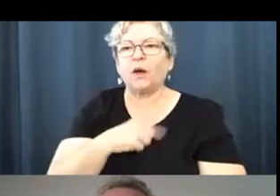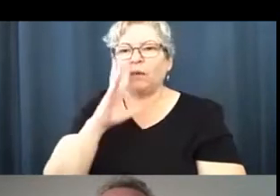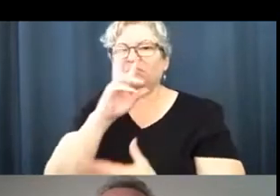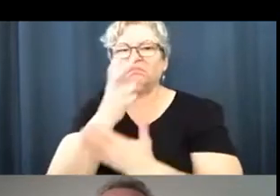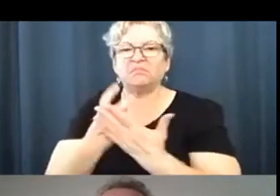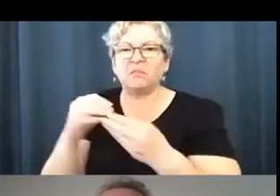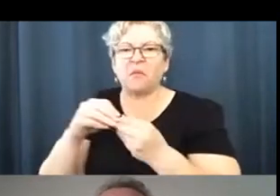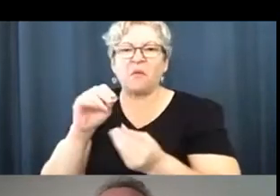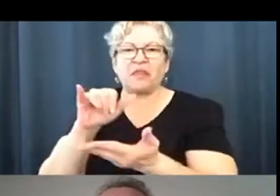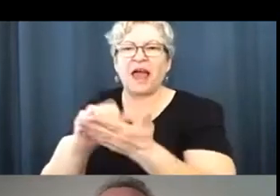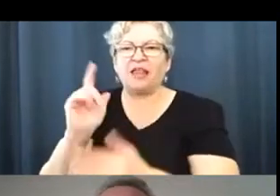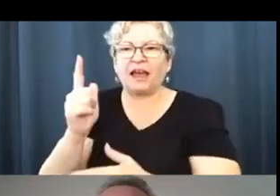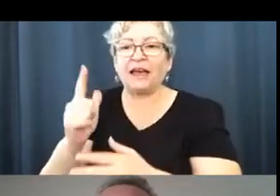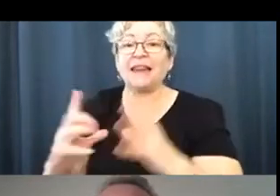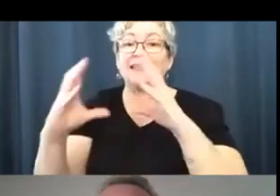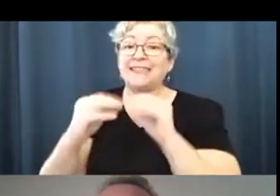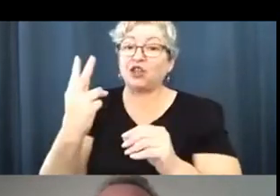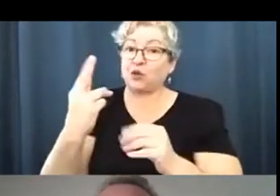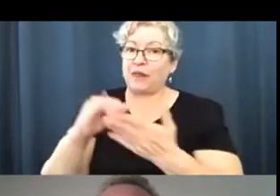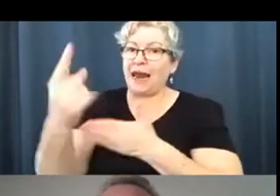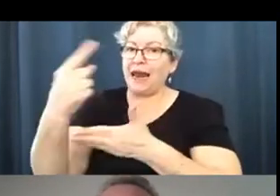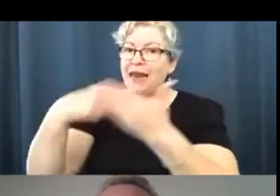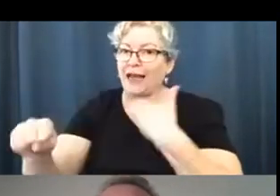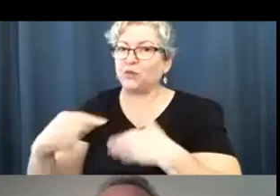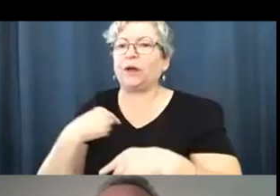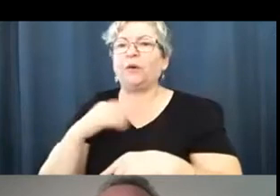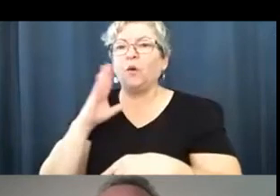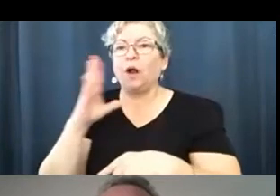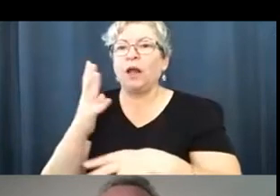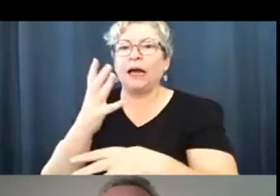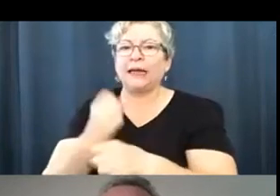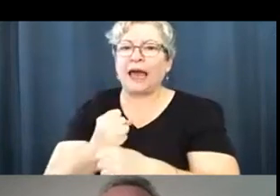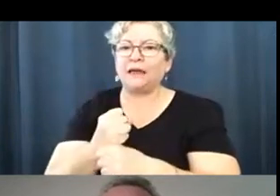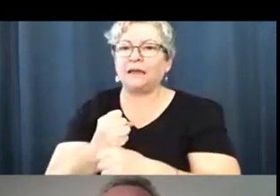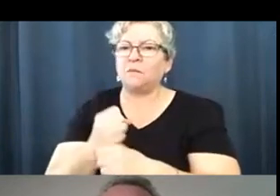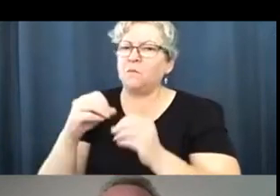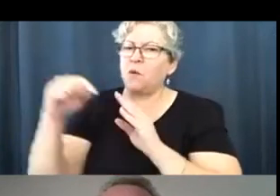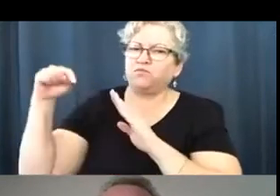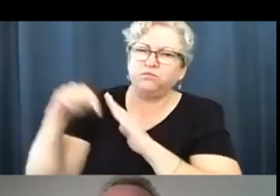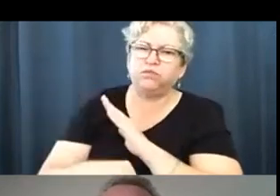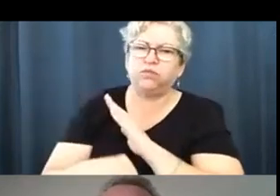And then session two which is next week, we will get deep into the weeds with some testing